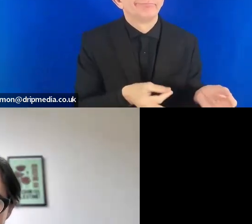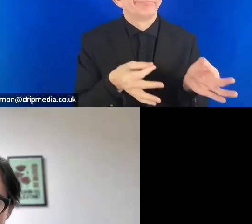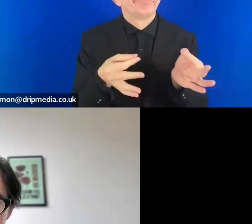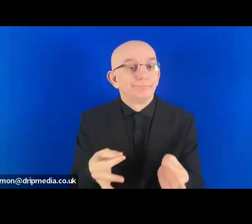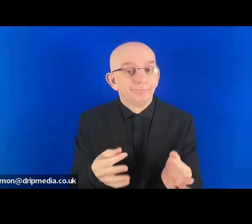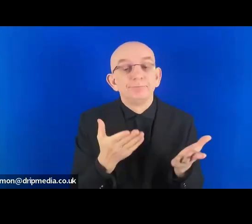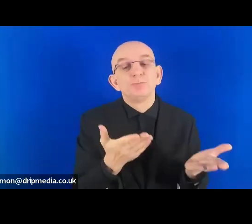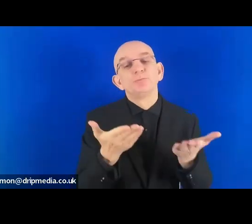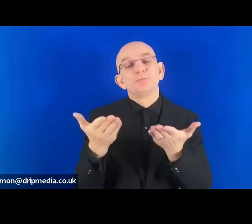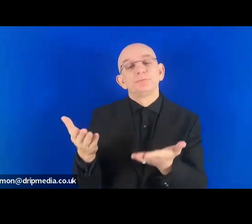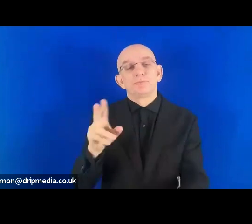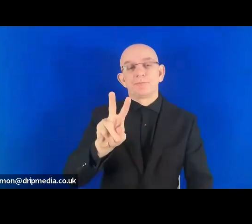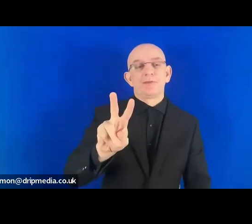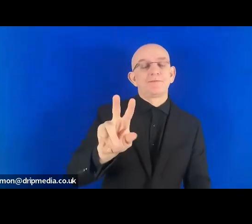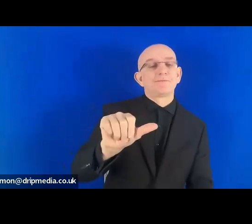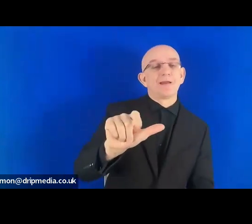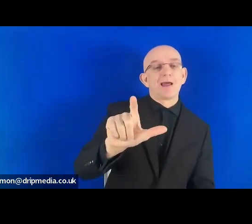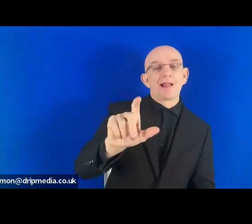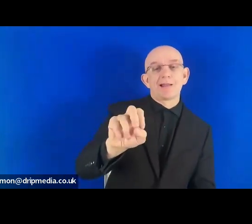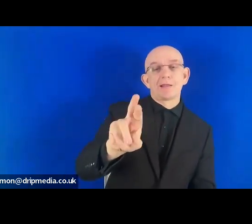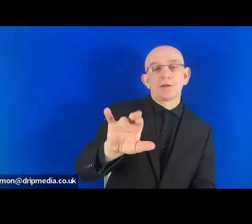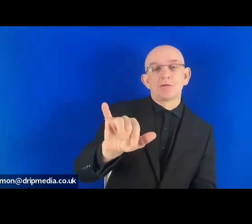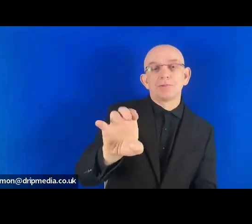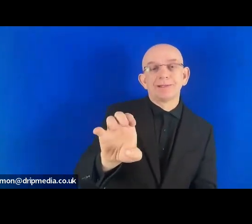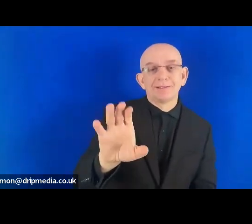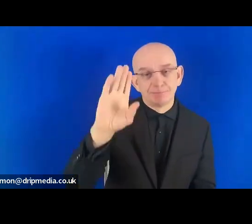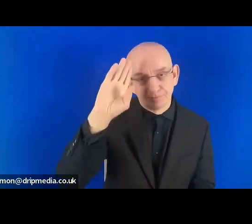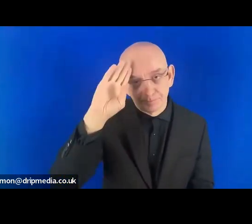I think to make this session easier and also to make sure that we get,